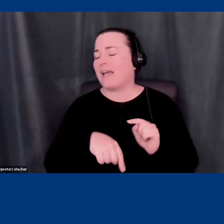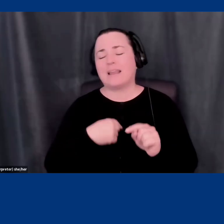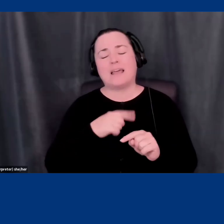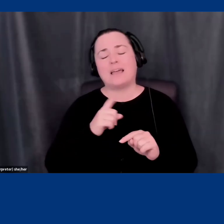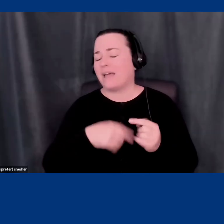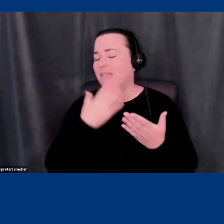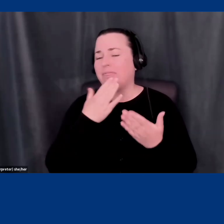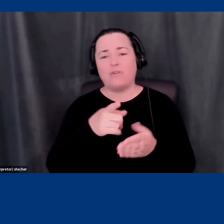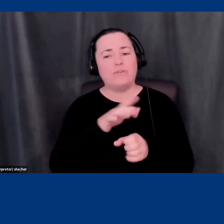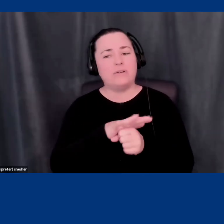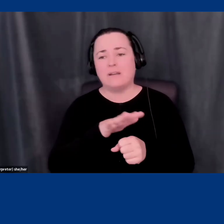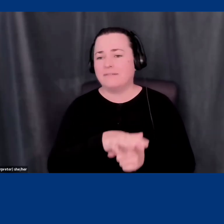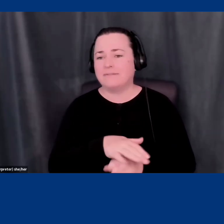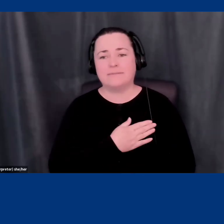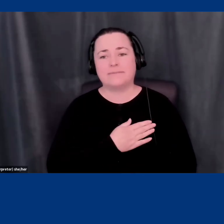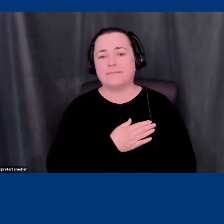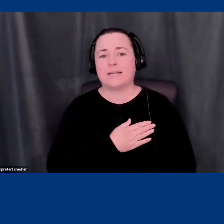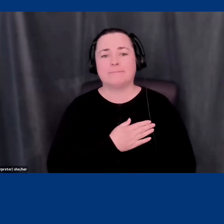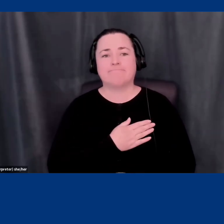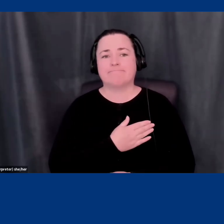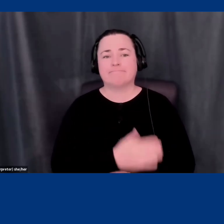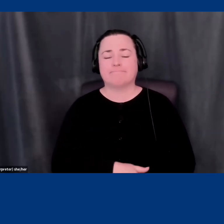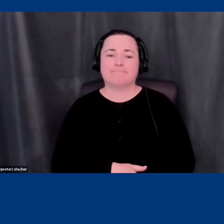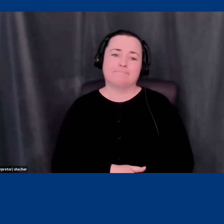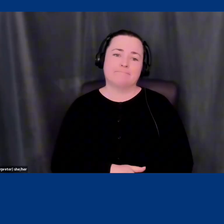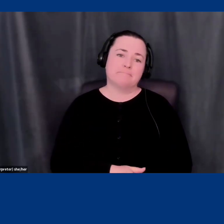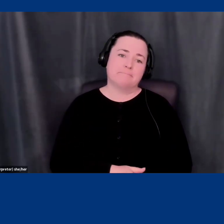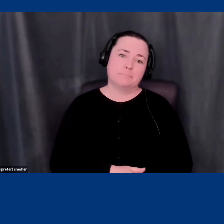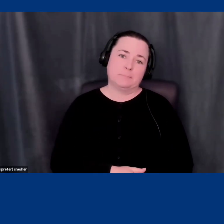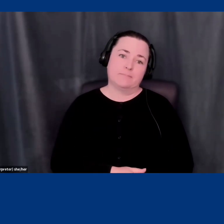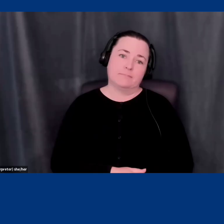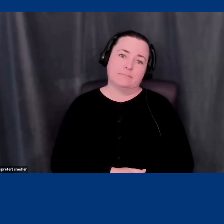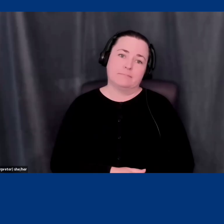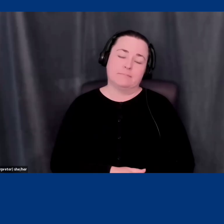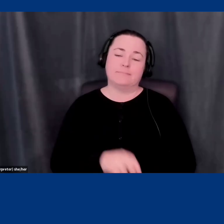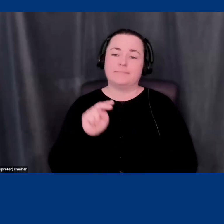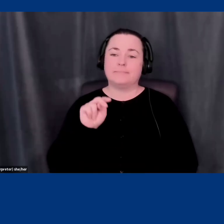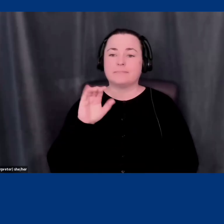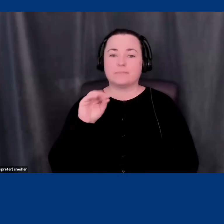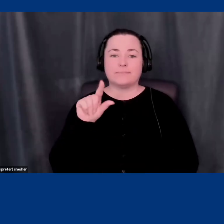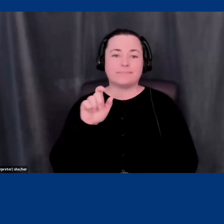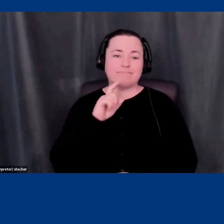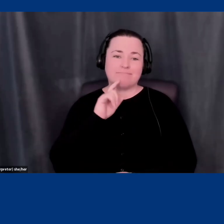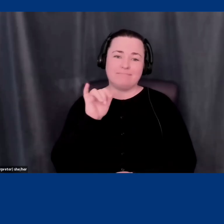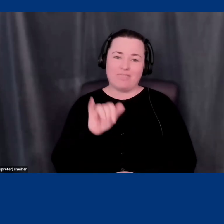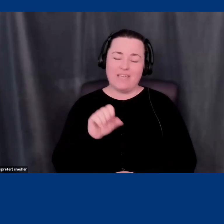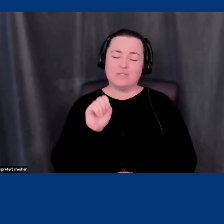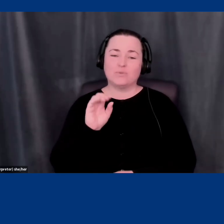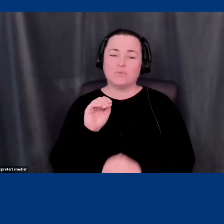enough. That is so wonderful to hear. Brandie can you talk